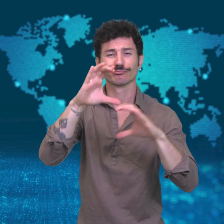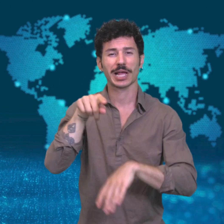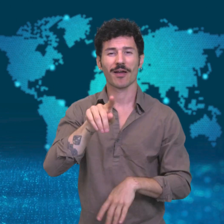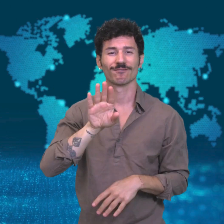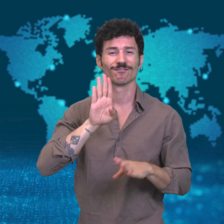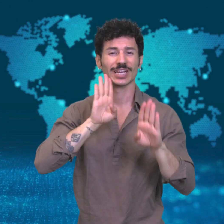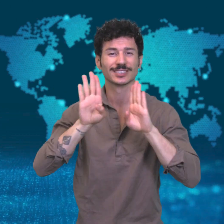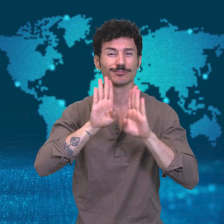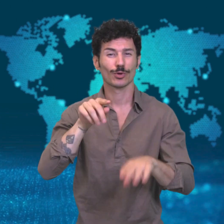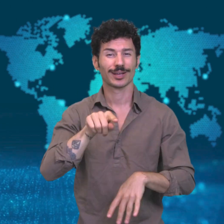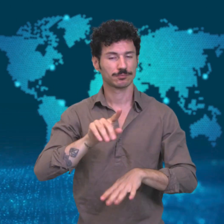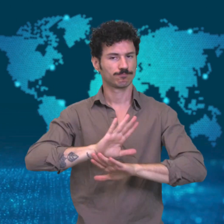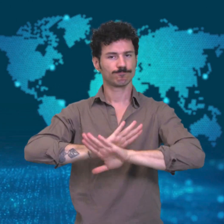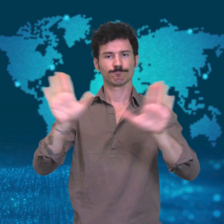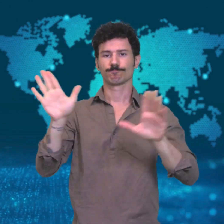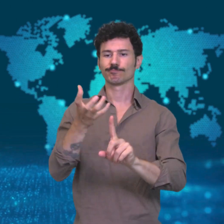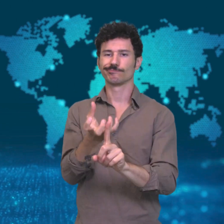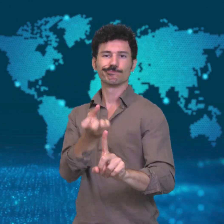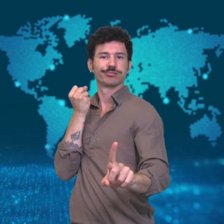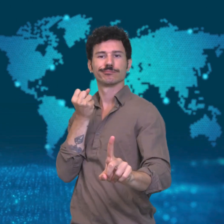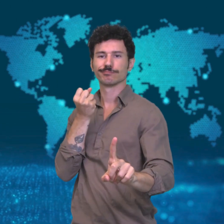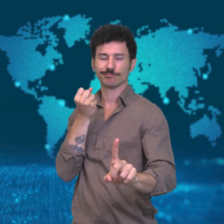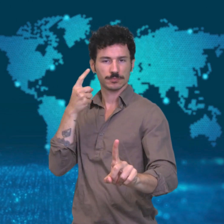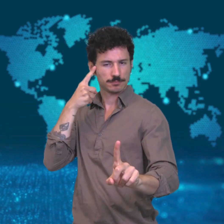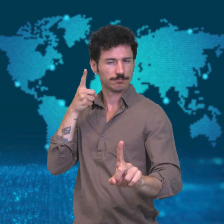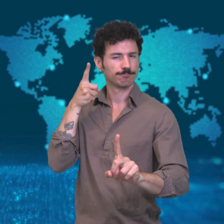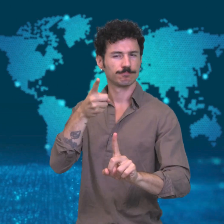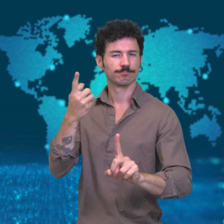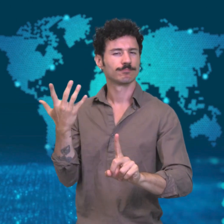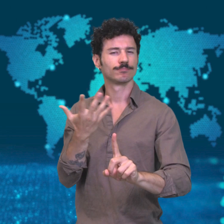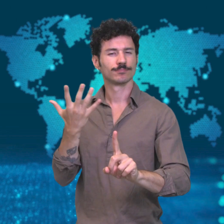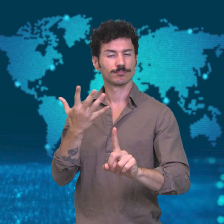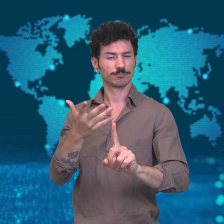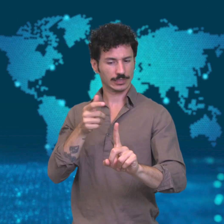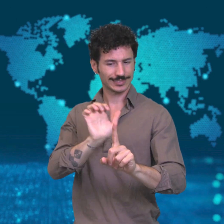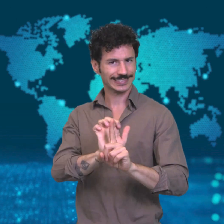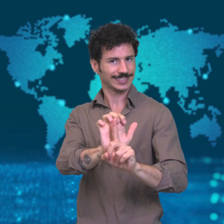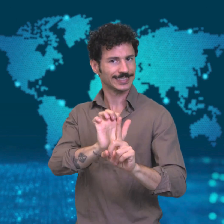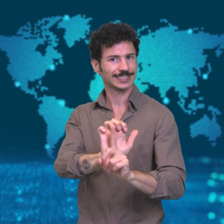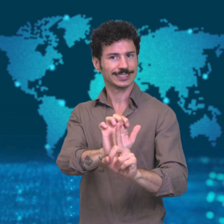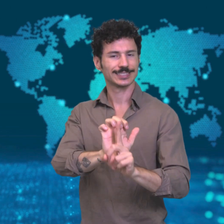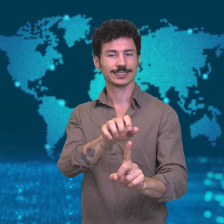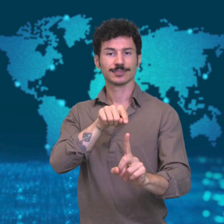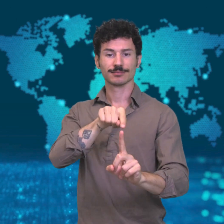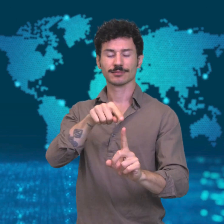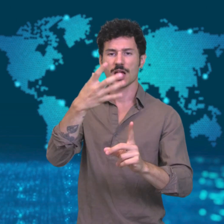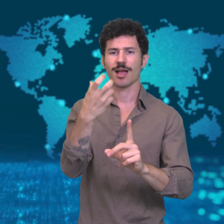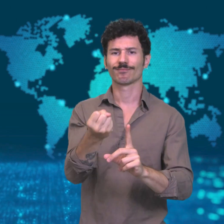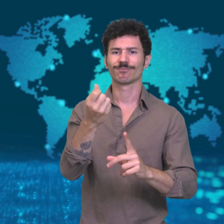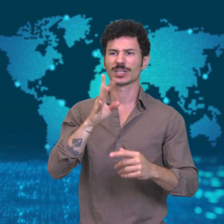advertising from Facebook to pressure the company to stop